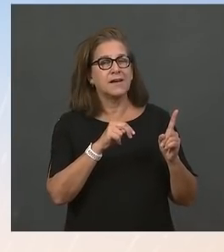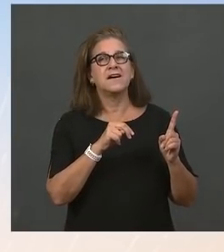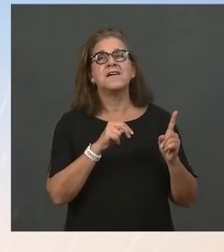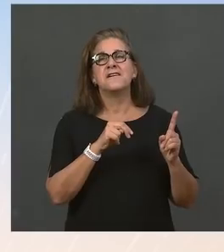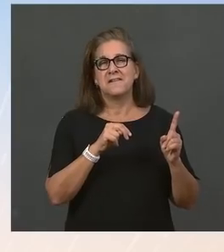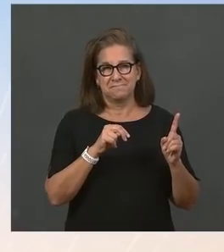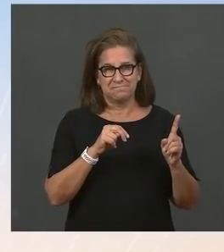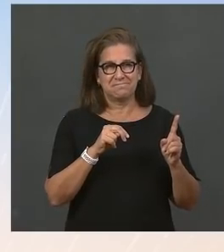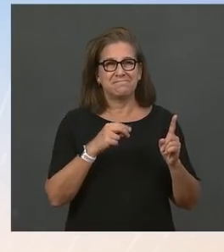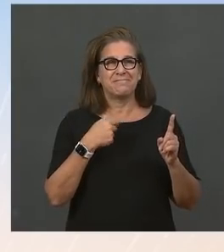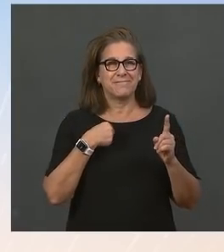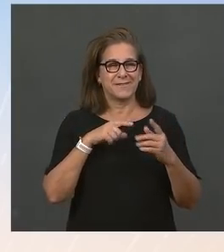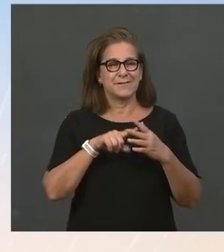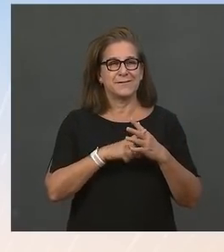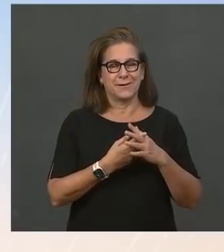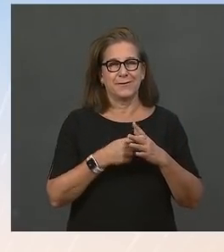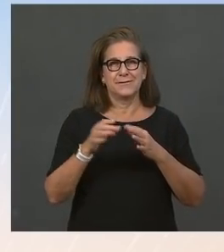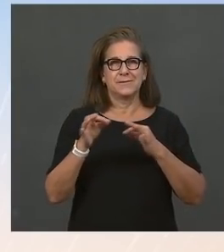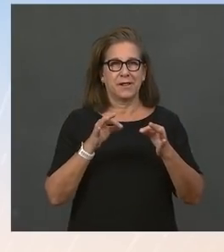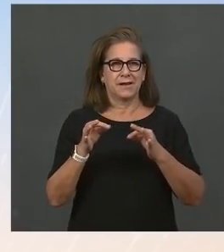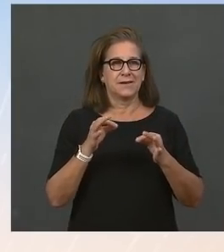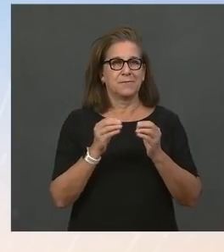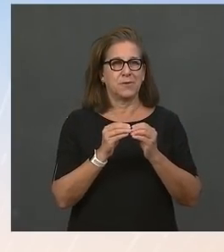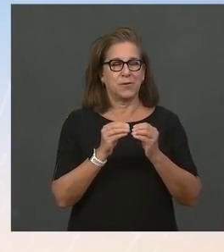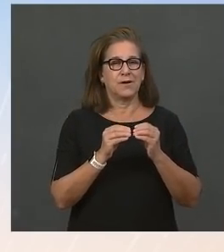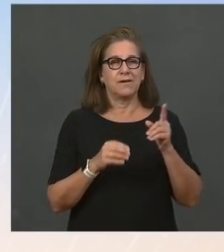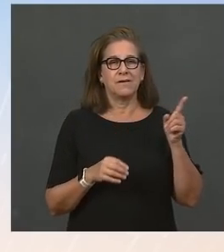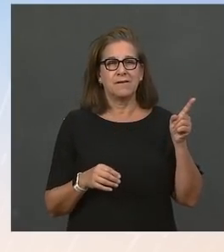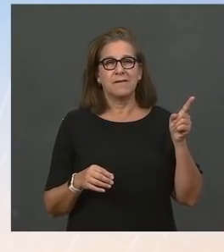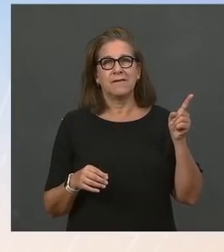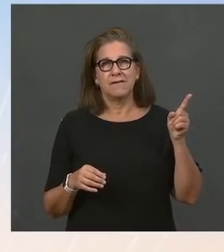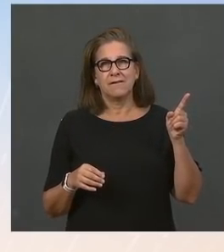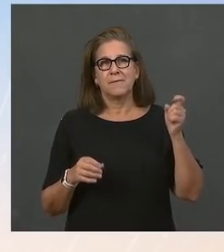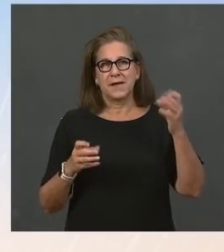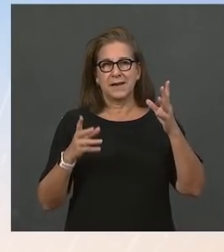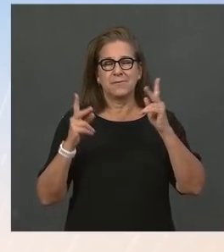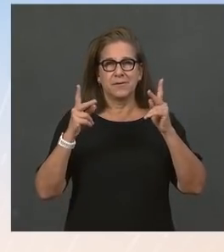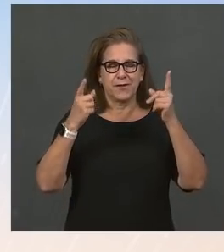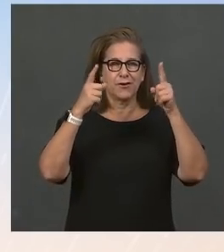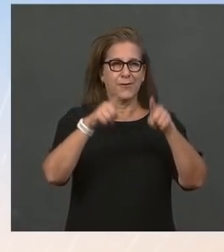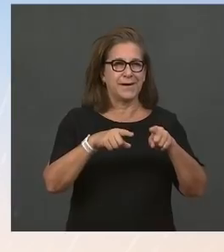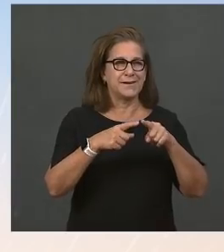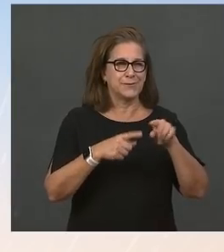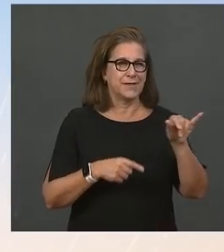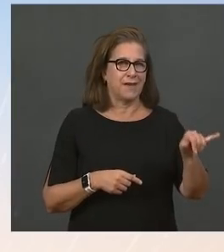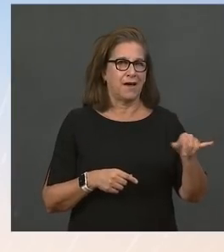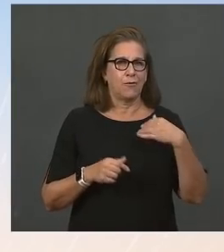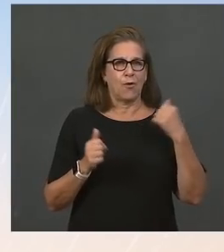there is agreement about some fundamental investments in our society, and he loves having conversations